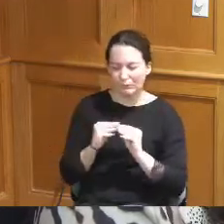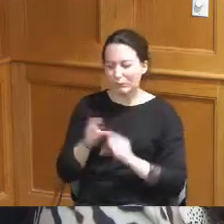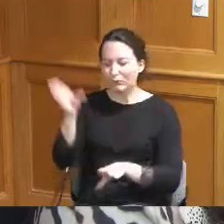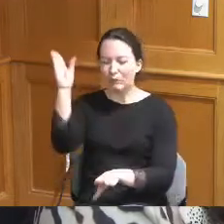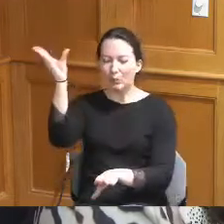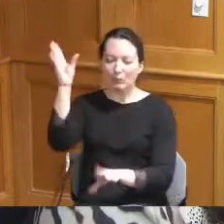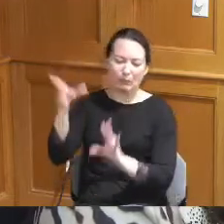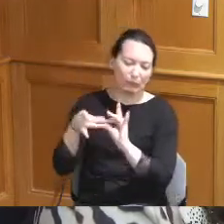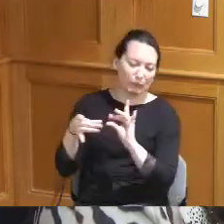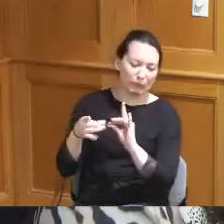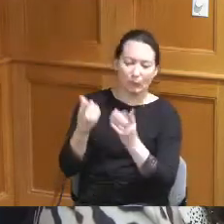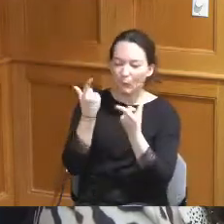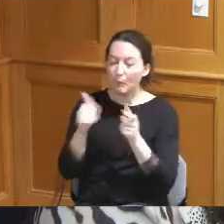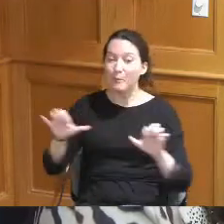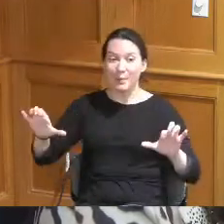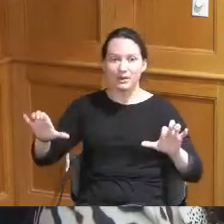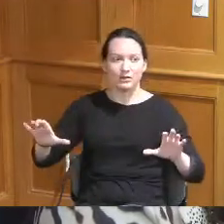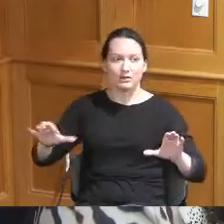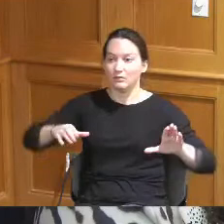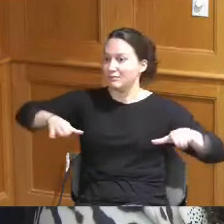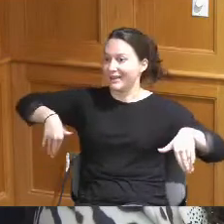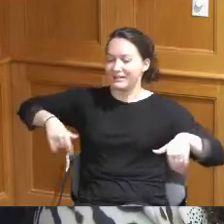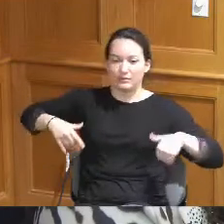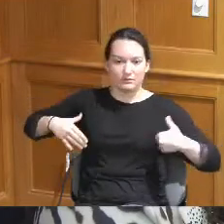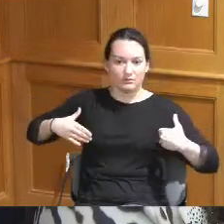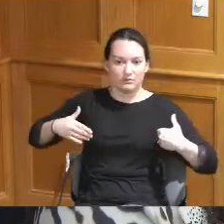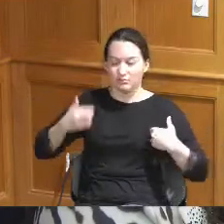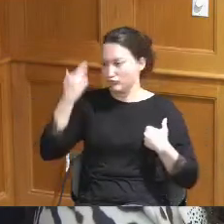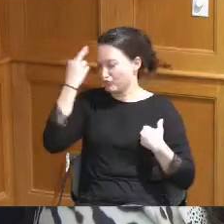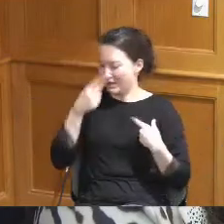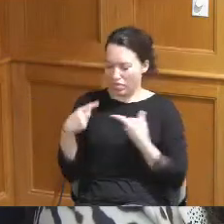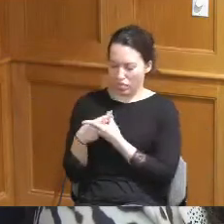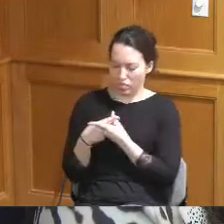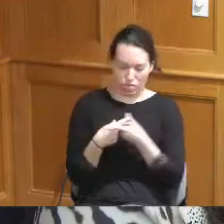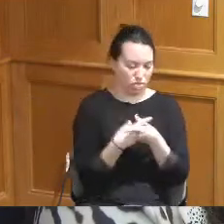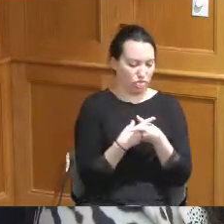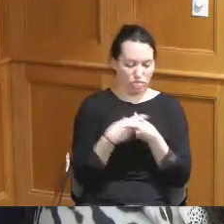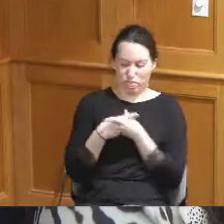this out to the public we haven't been able to do it for lots of reasons we have really busy